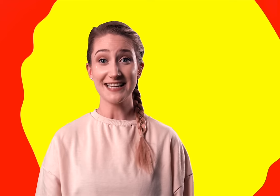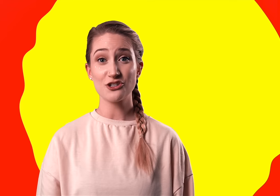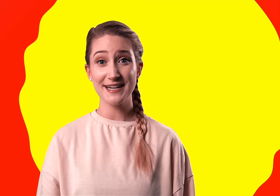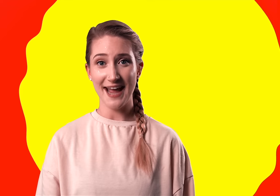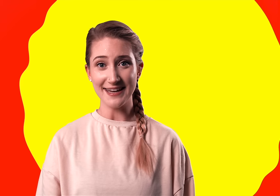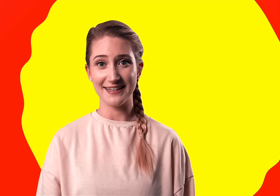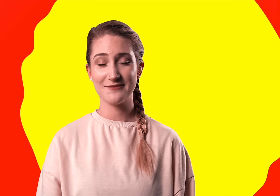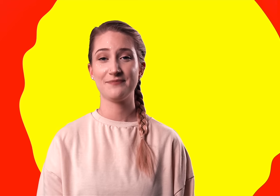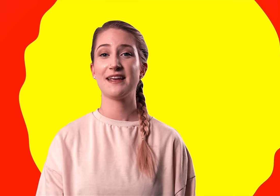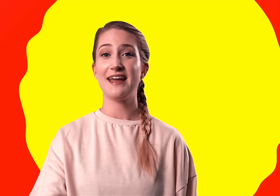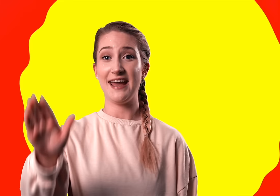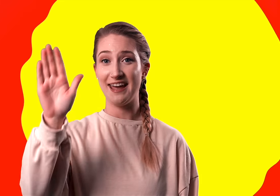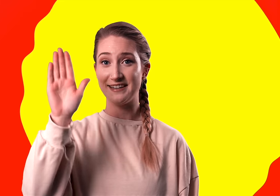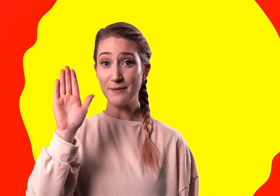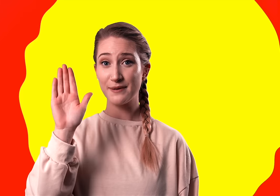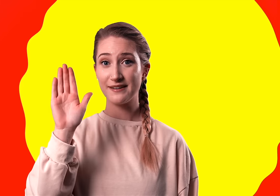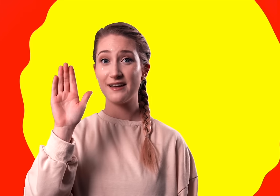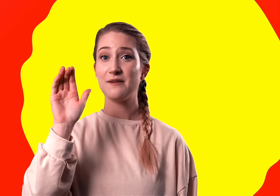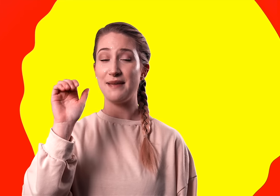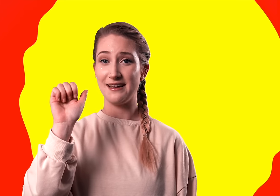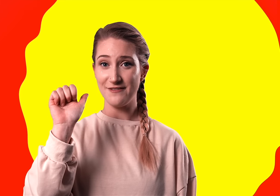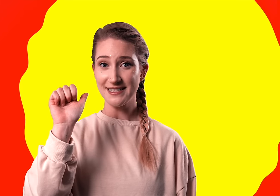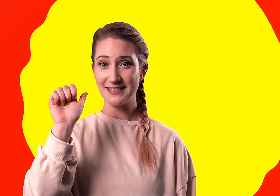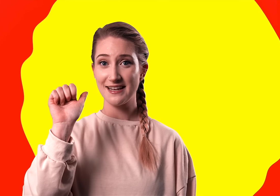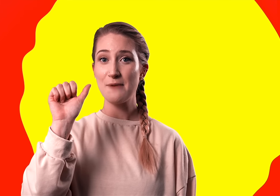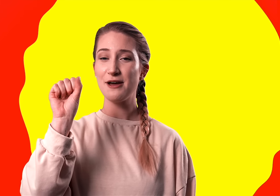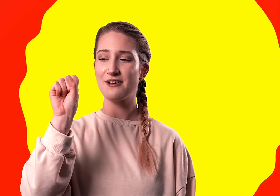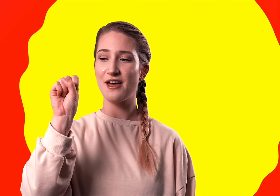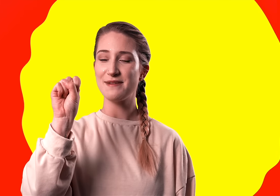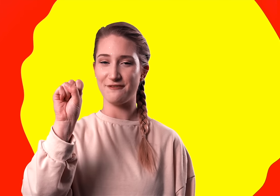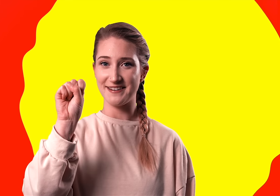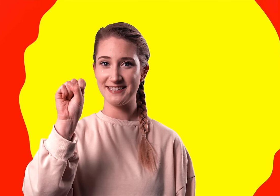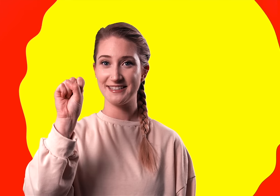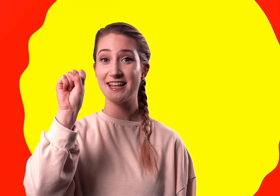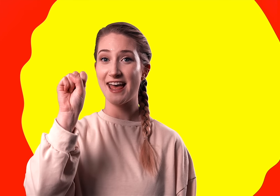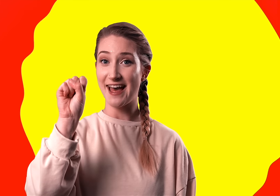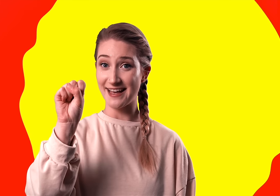Let's try it again! Hand up, make a fist, put your thumb in front. S.